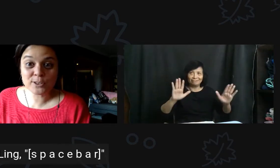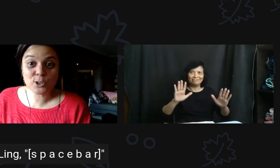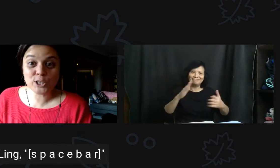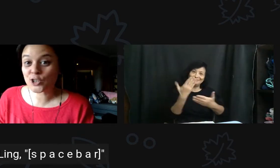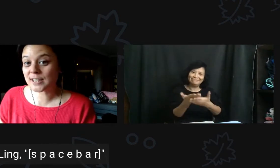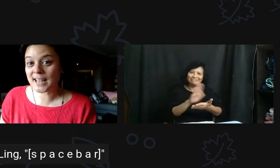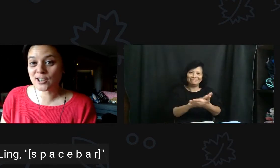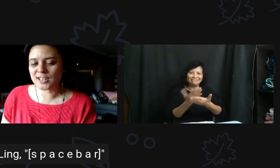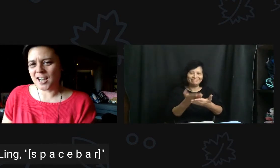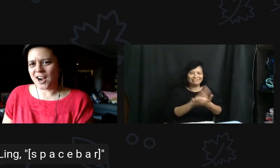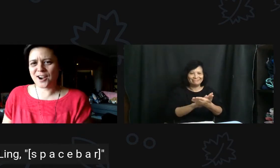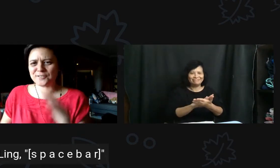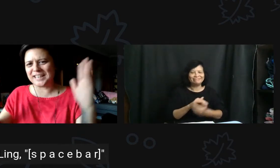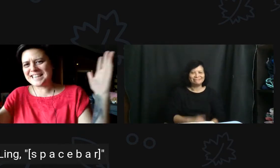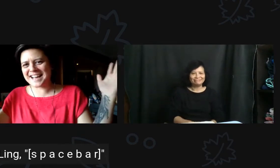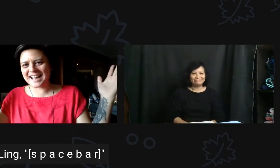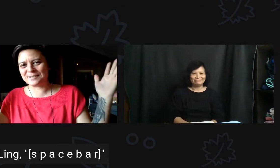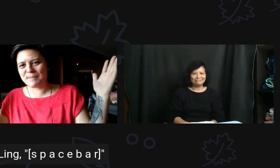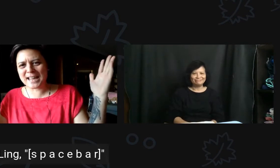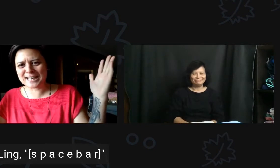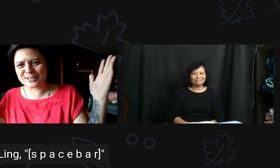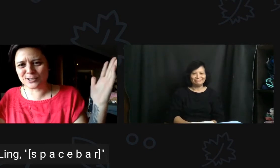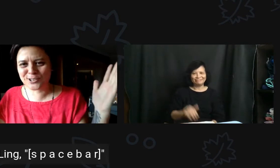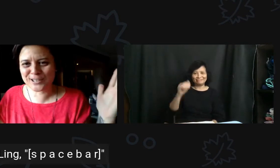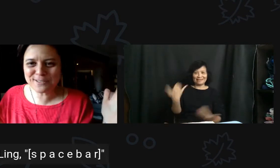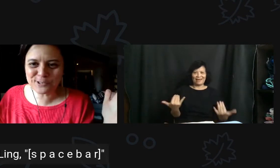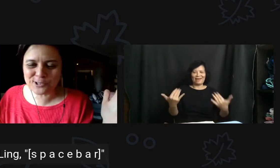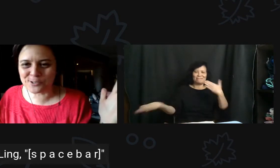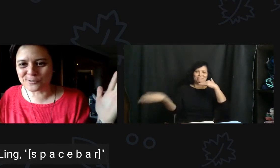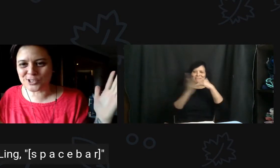So it turns out Arvina has made it to the green room.